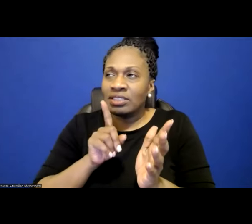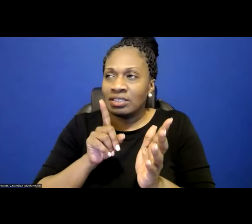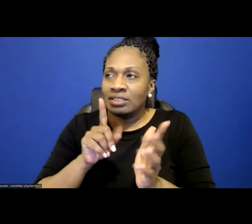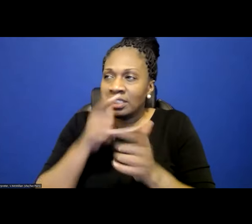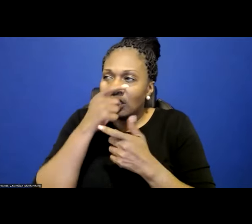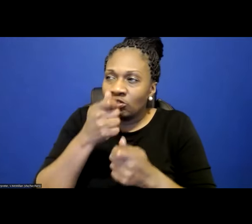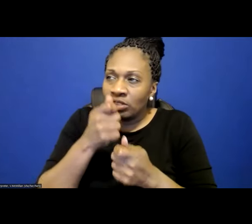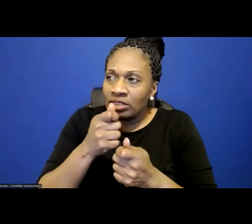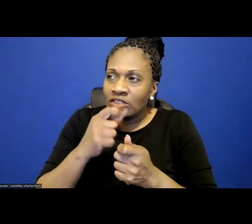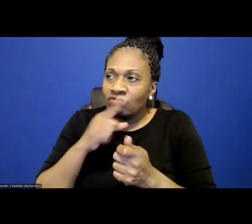and really challenging art.